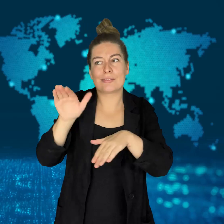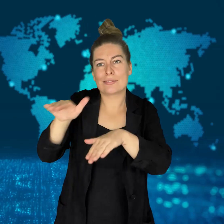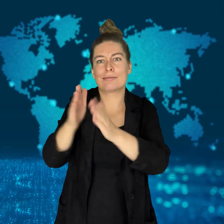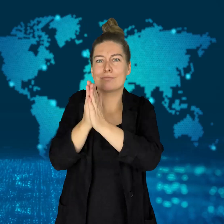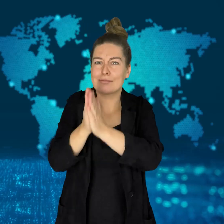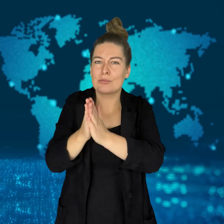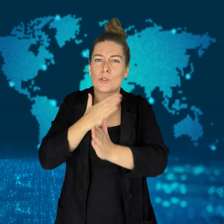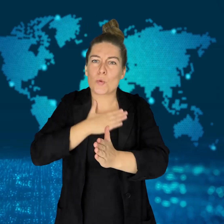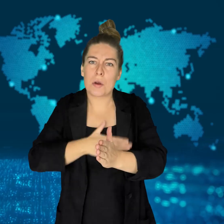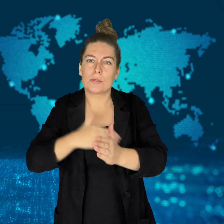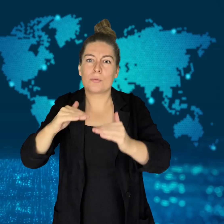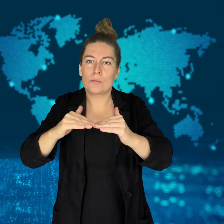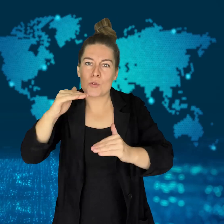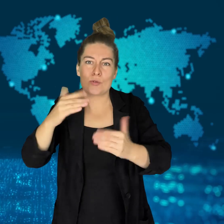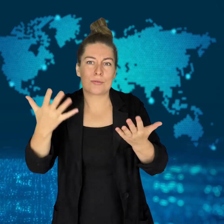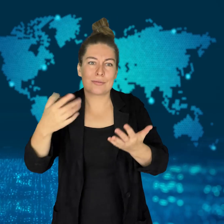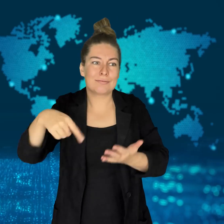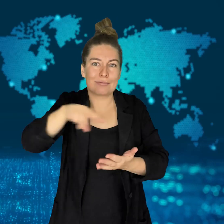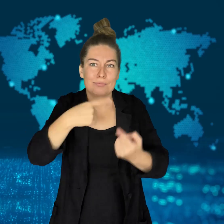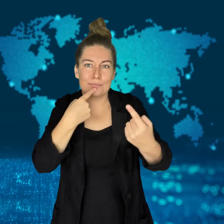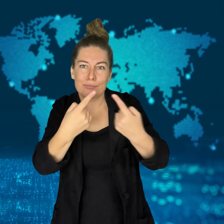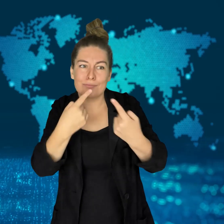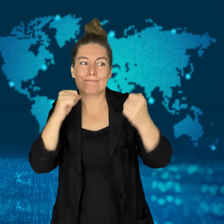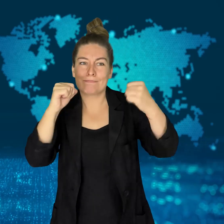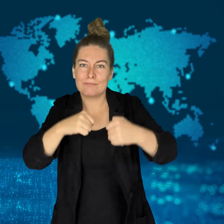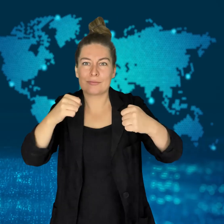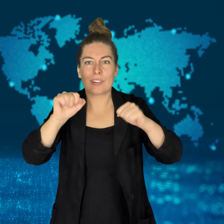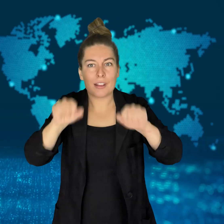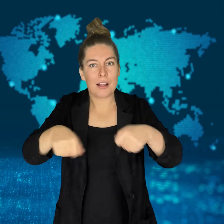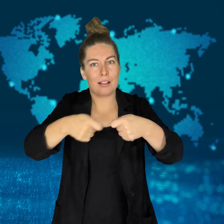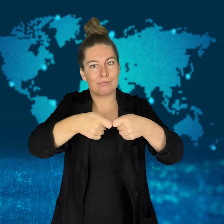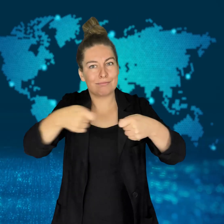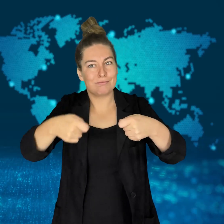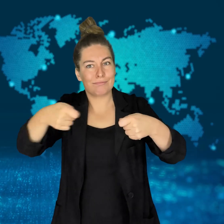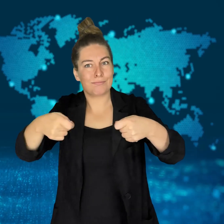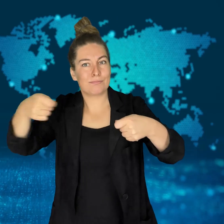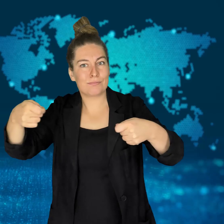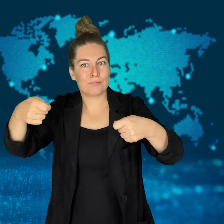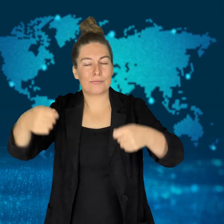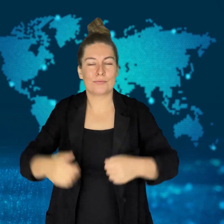People have renewed requests that the deal could be extended.